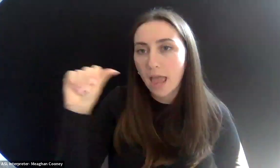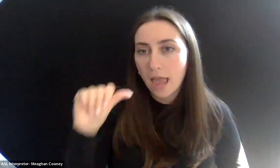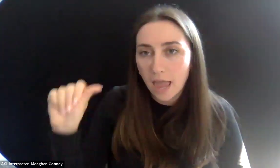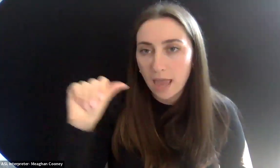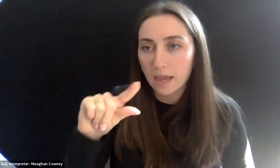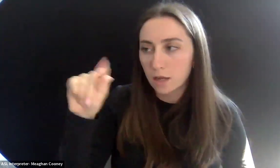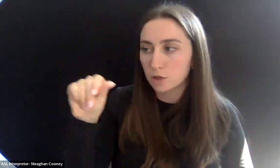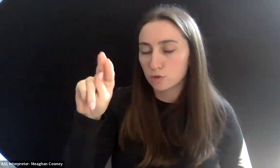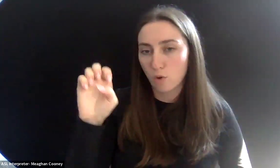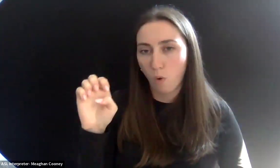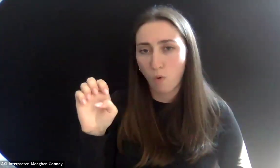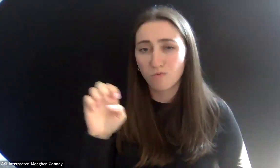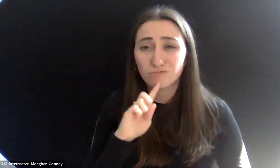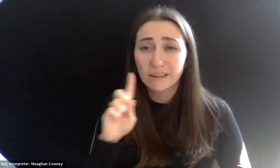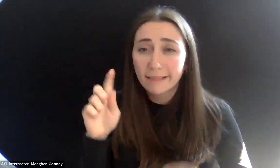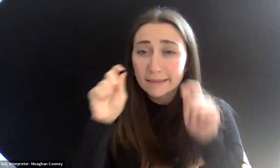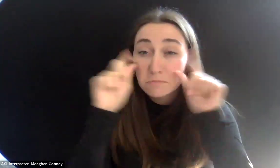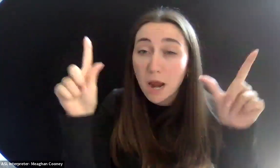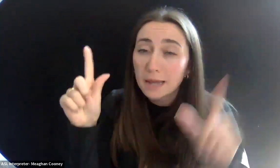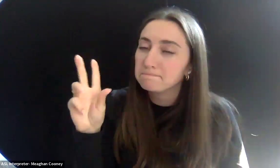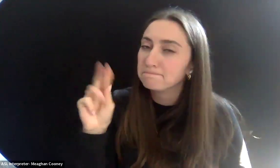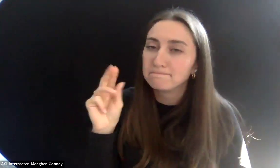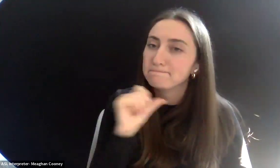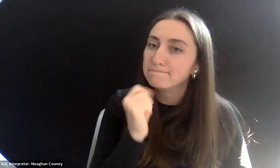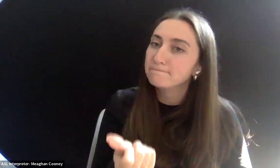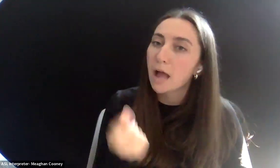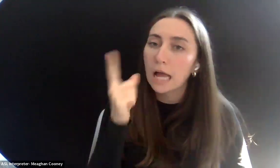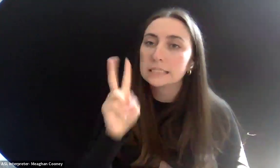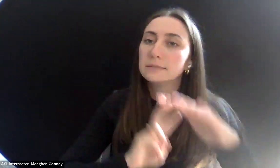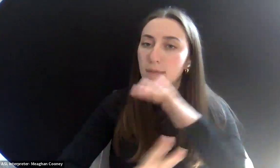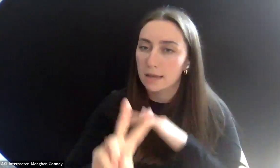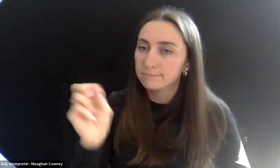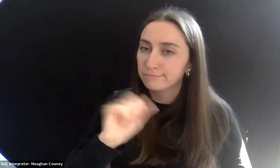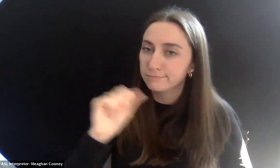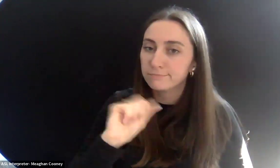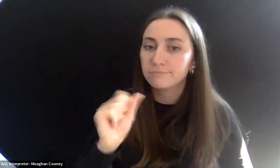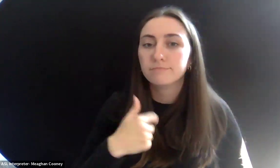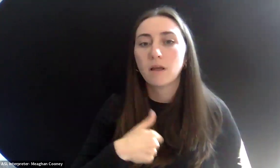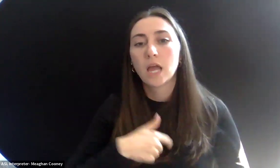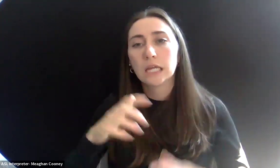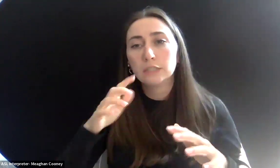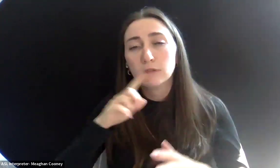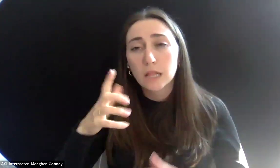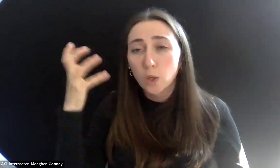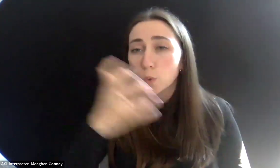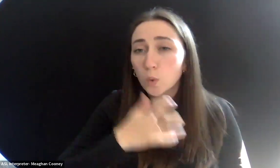Again, not a big surprise. The two middle bars relate to extreme precipitation. There.